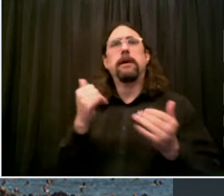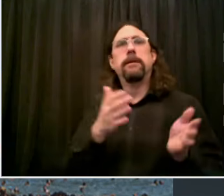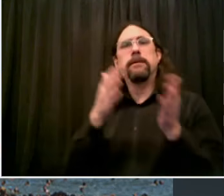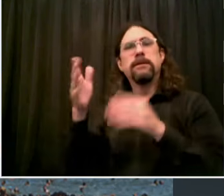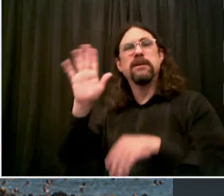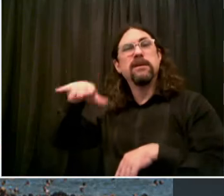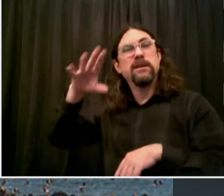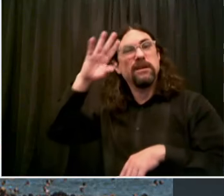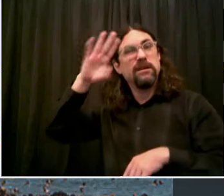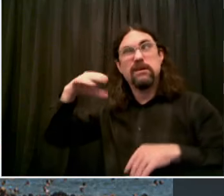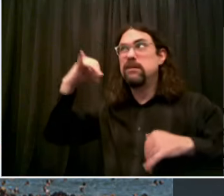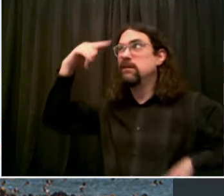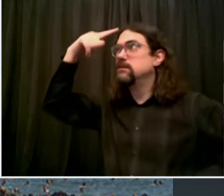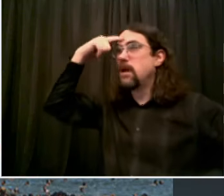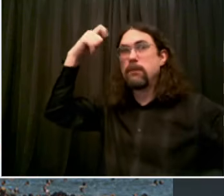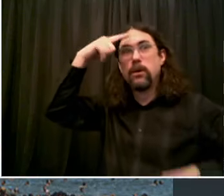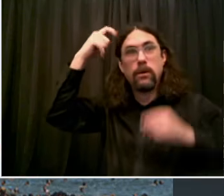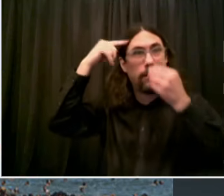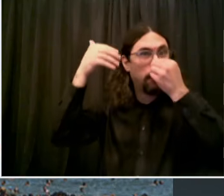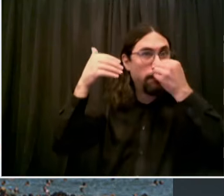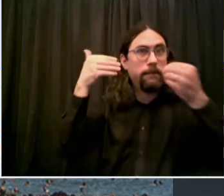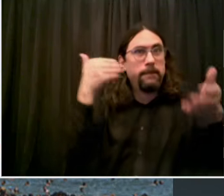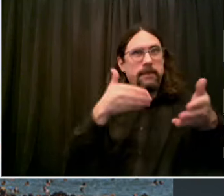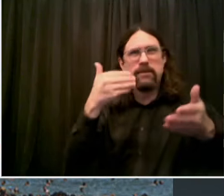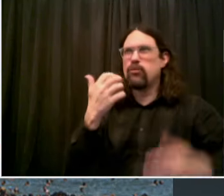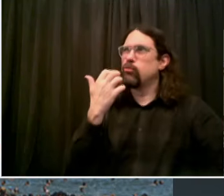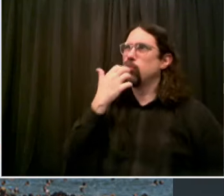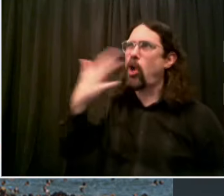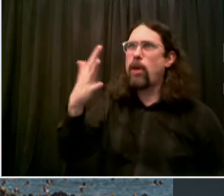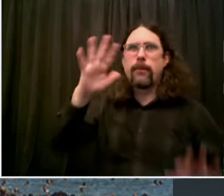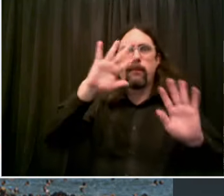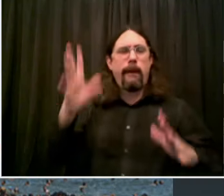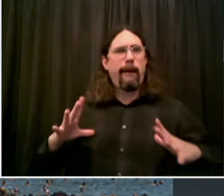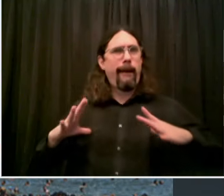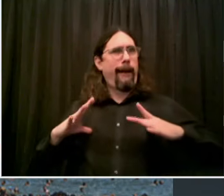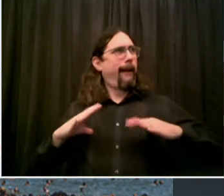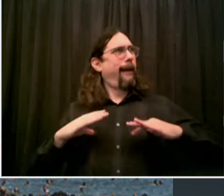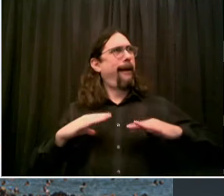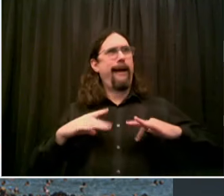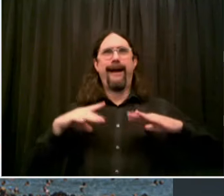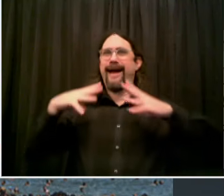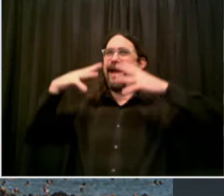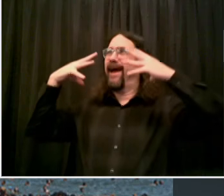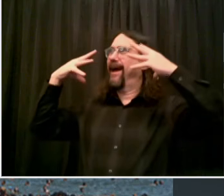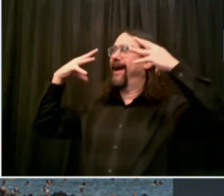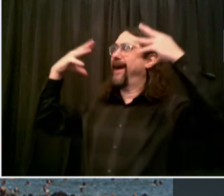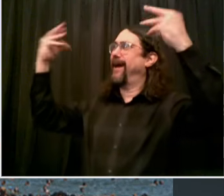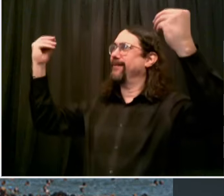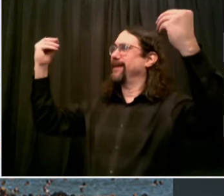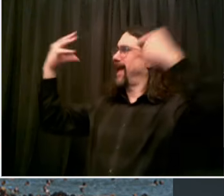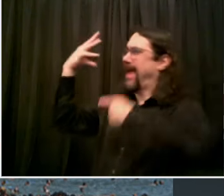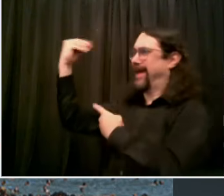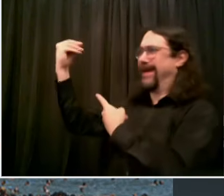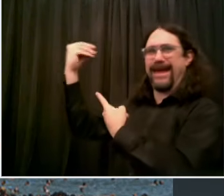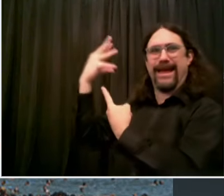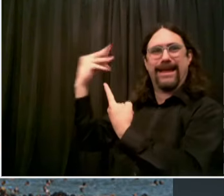WE'RE FEELING THE PULL OF THE OUTDOORS. WE'RE FEELING THE SEASONS CHANGING. WE ALL WANT TO BE